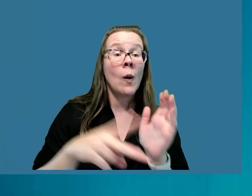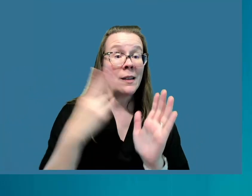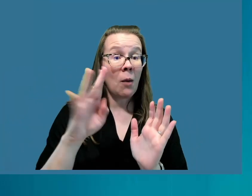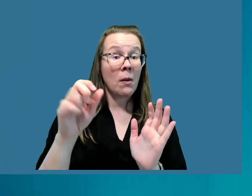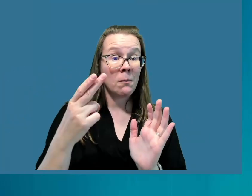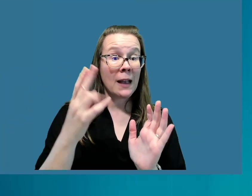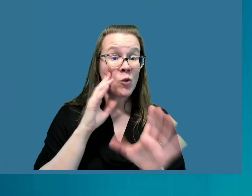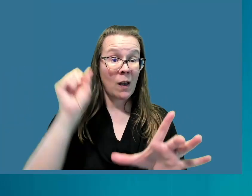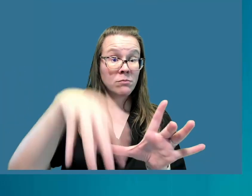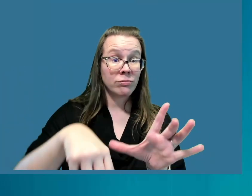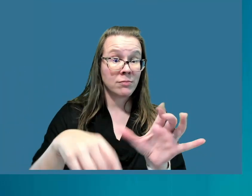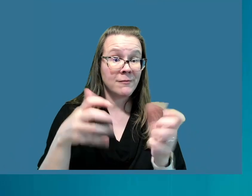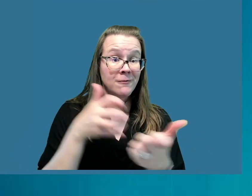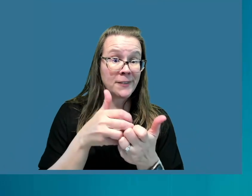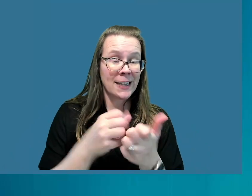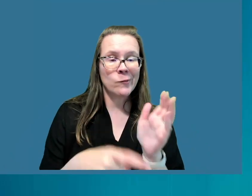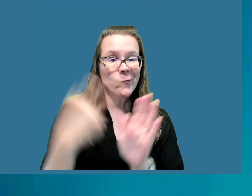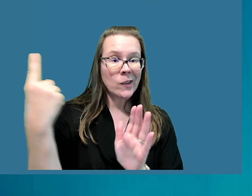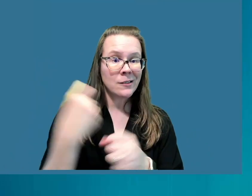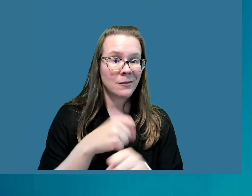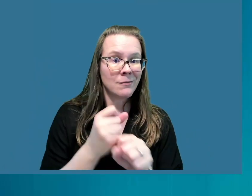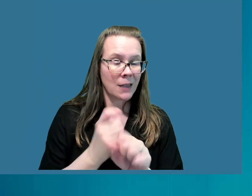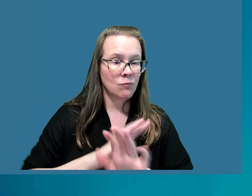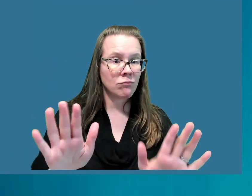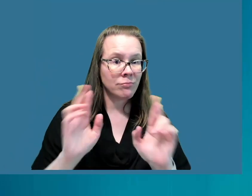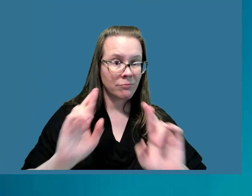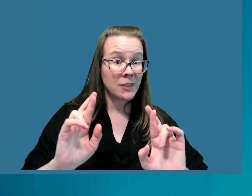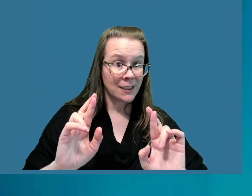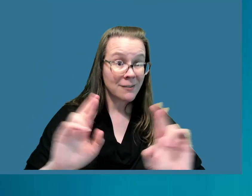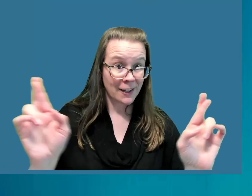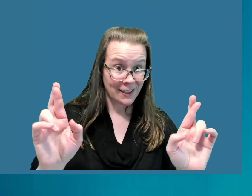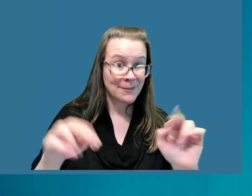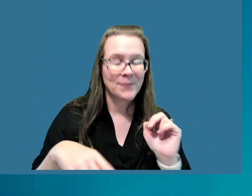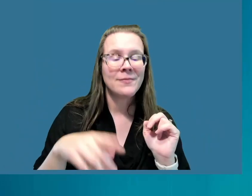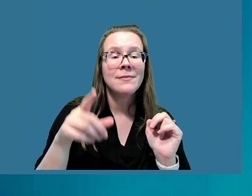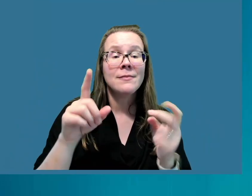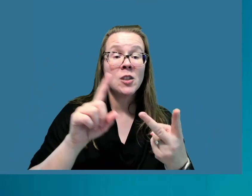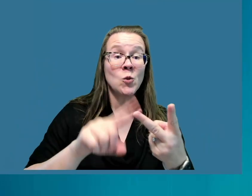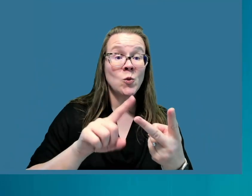so I I can make a double batch at once. So it's easy and convenient just to make a double batch.